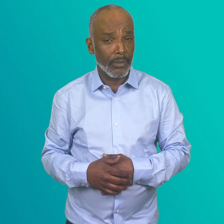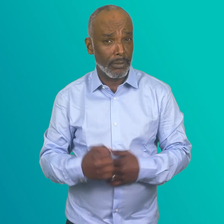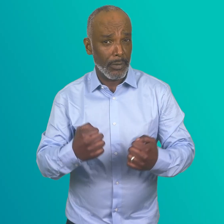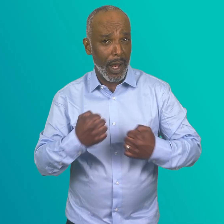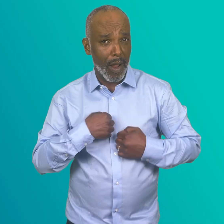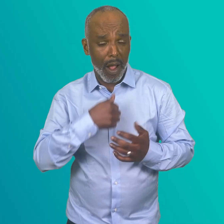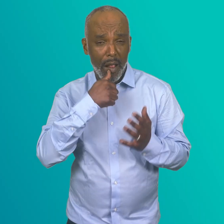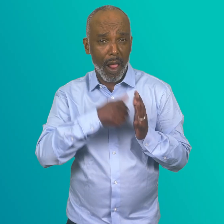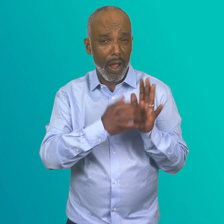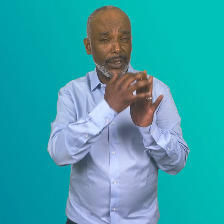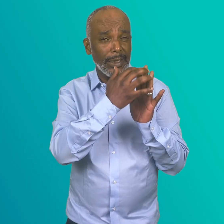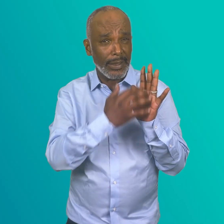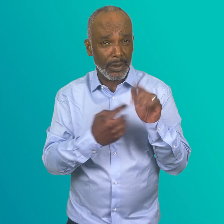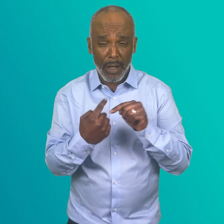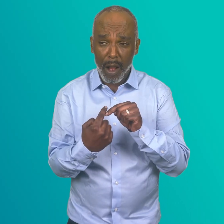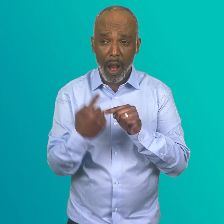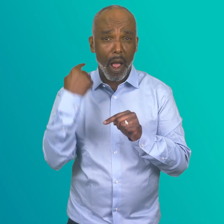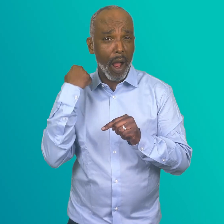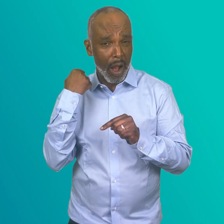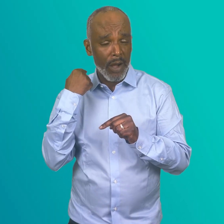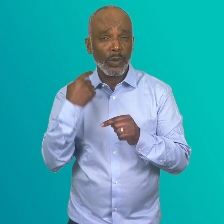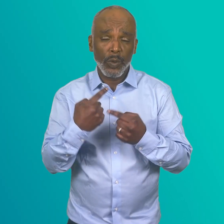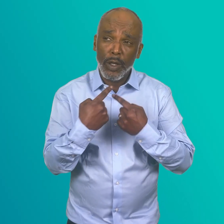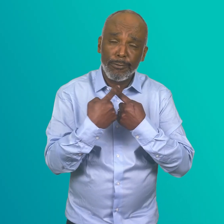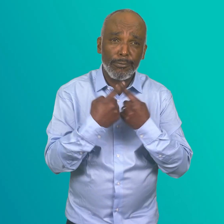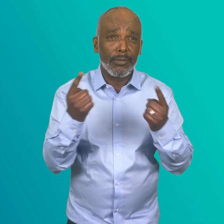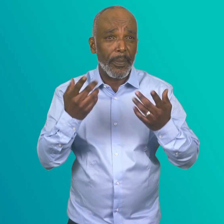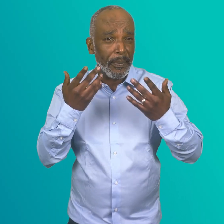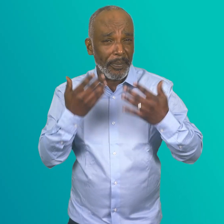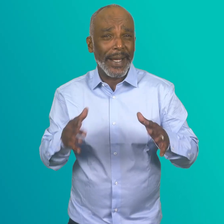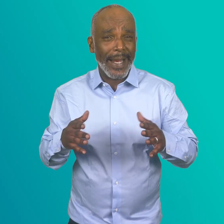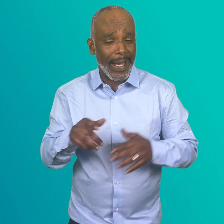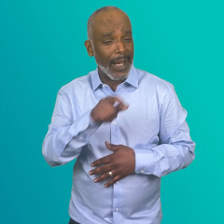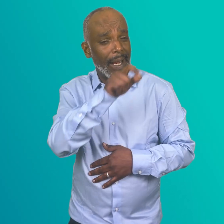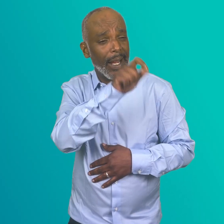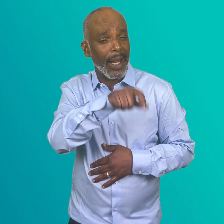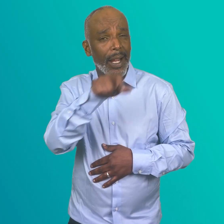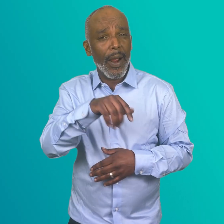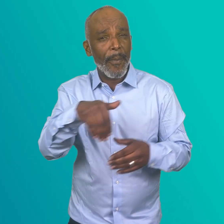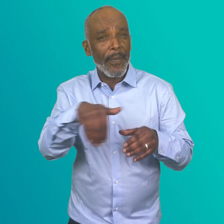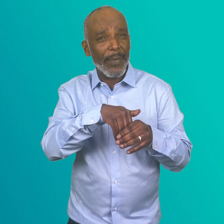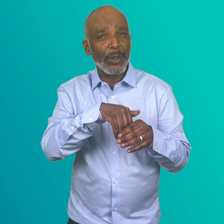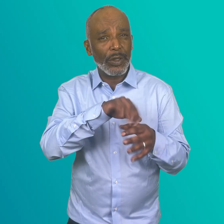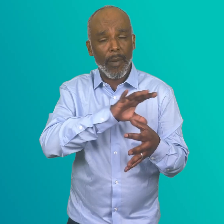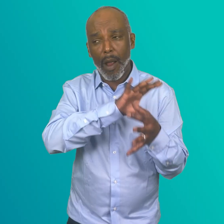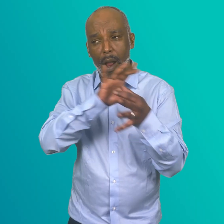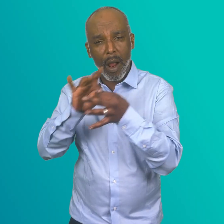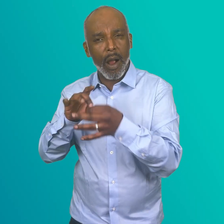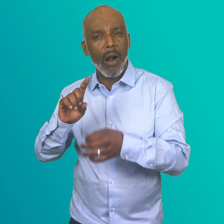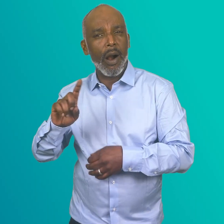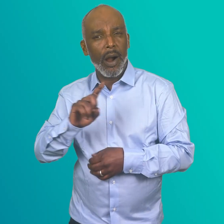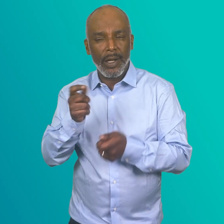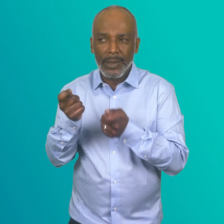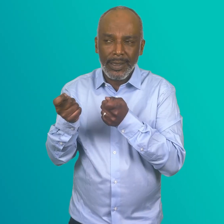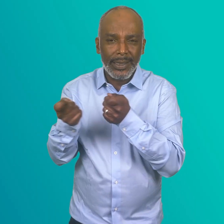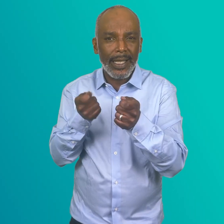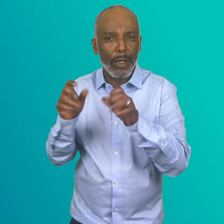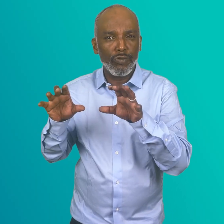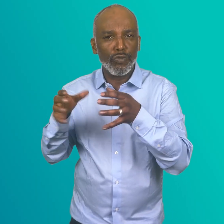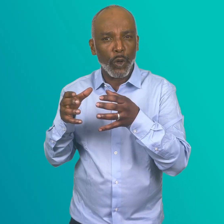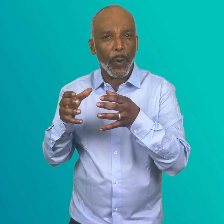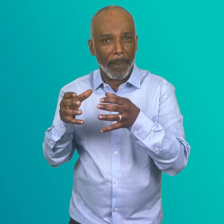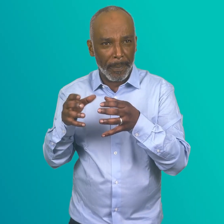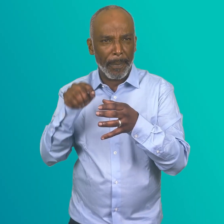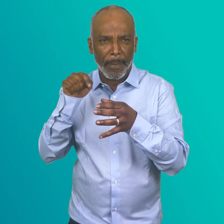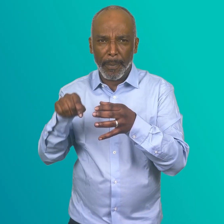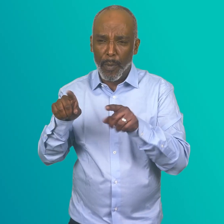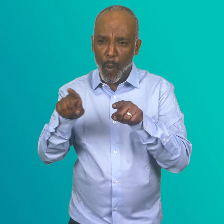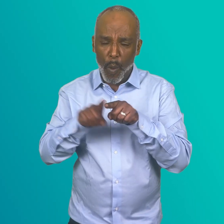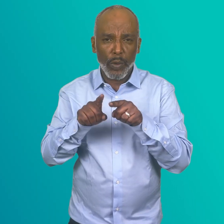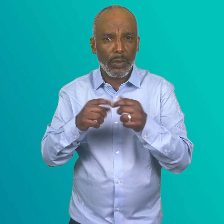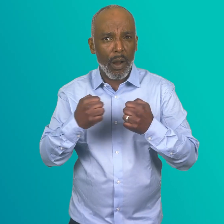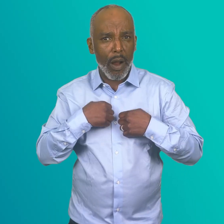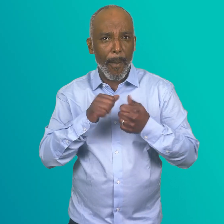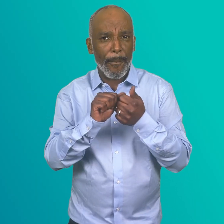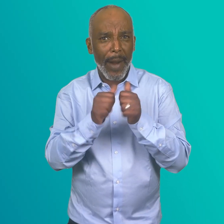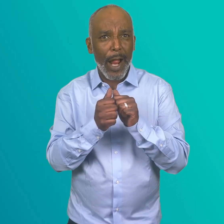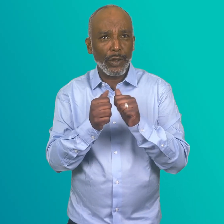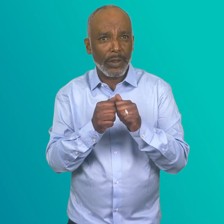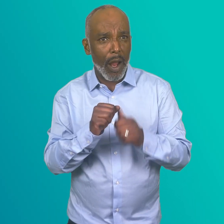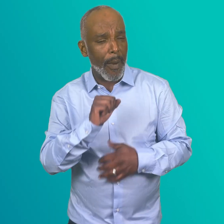In our last letter, we announced the membership of the steering group as well as our partnership